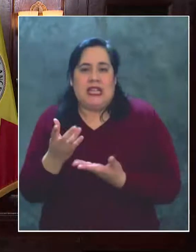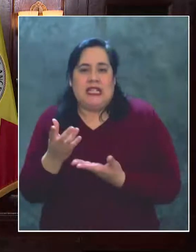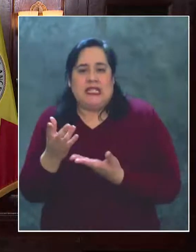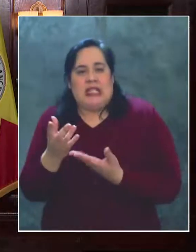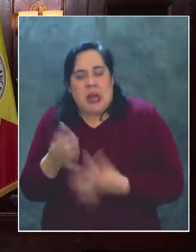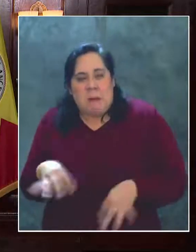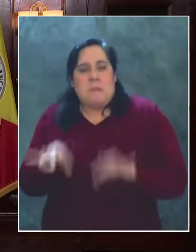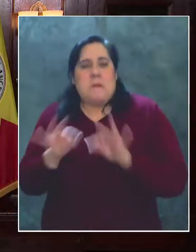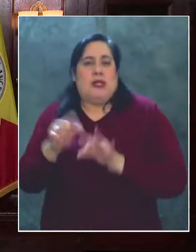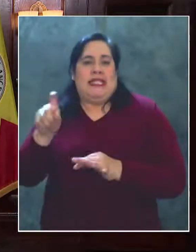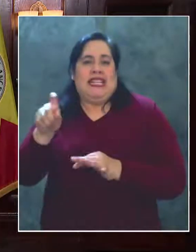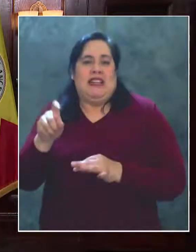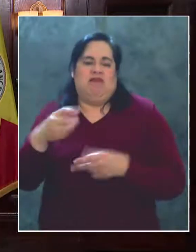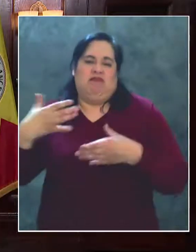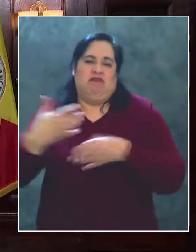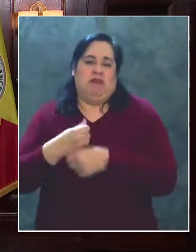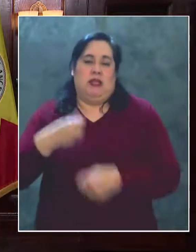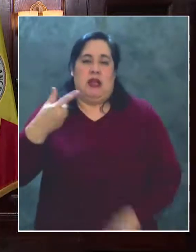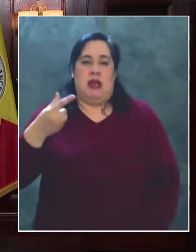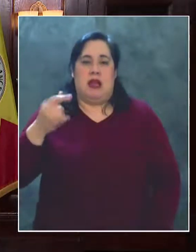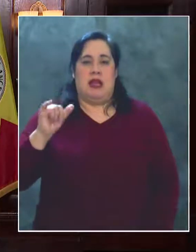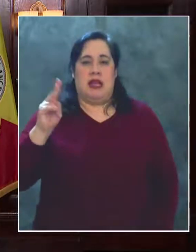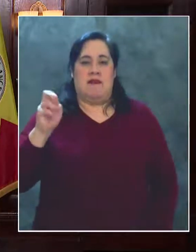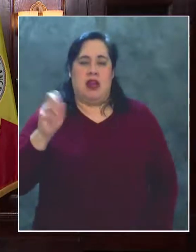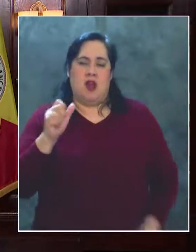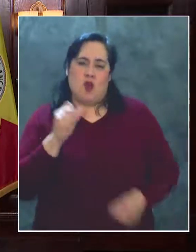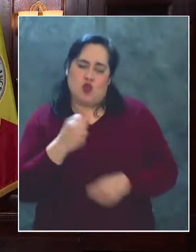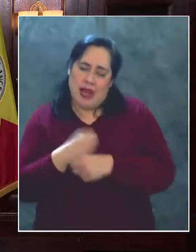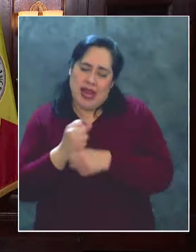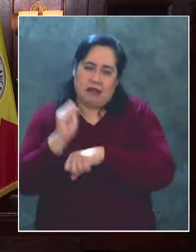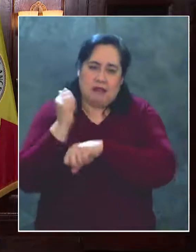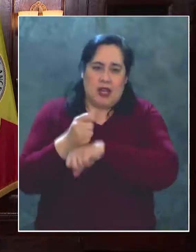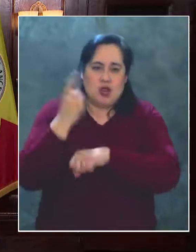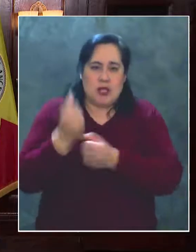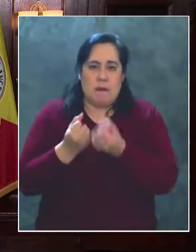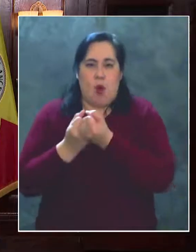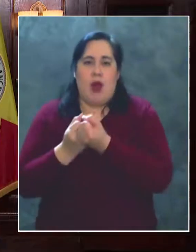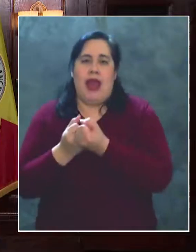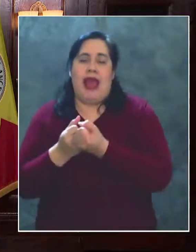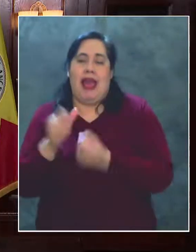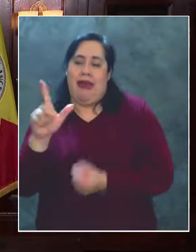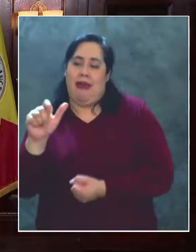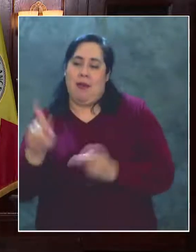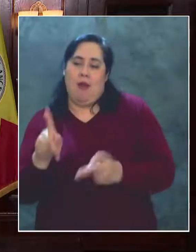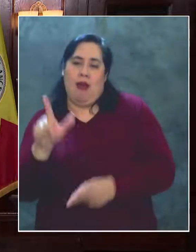THE GROCERY INITIATIVE WAS CREATE TODAY SUPPORT THE STRUGGLING ANGELINO WITH A LITTLE BIT OF HELP TO MAKE SURE